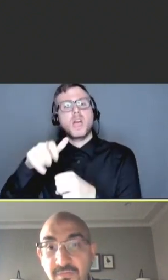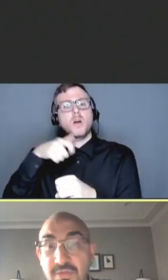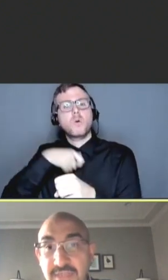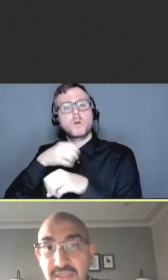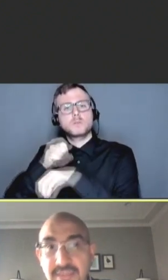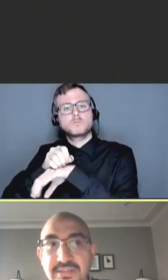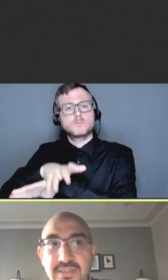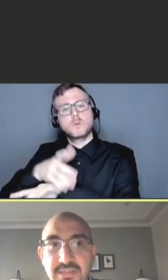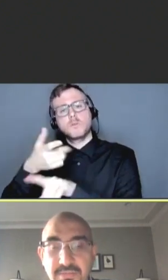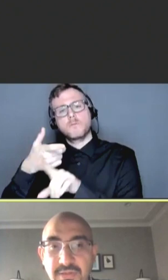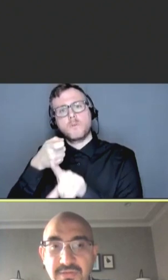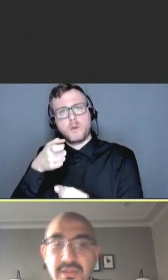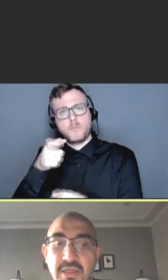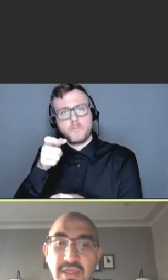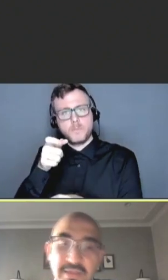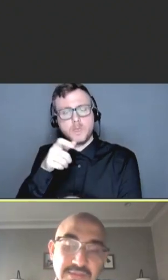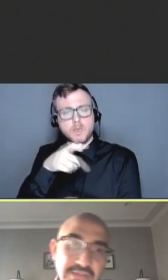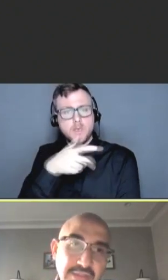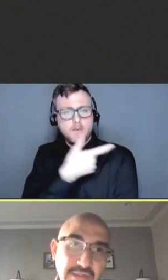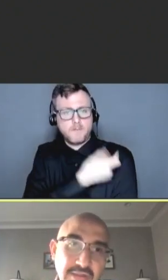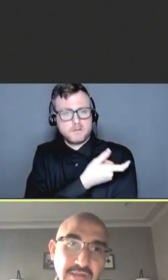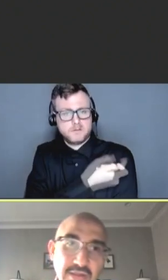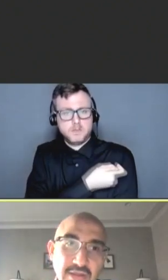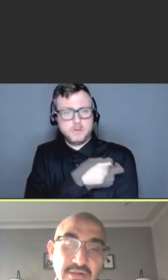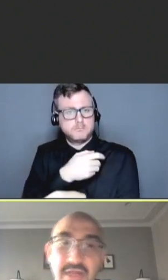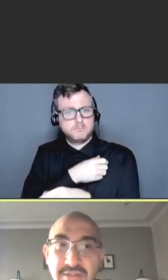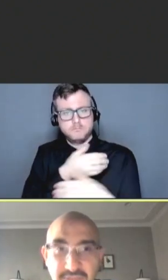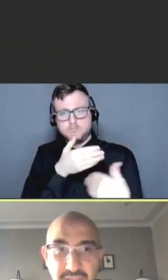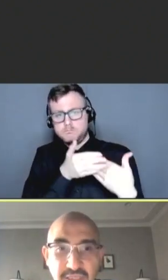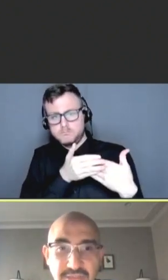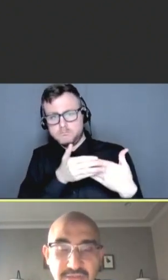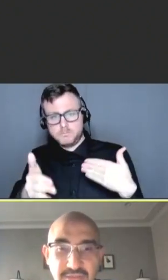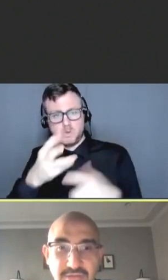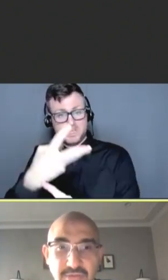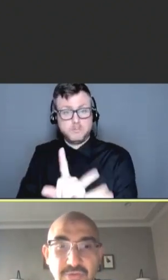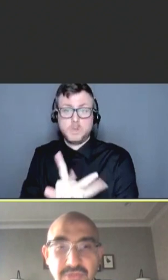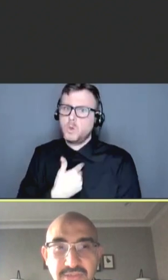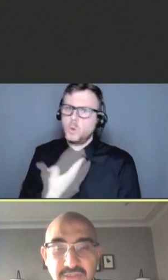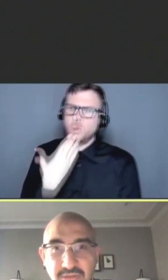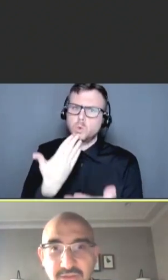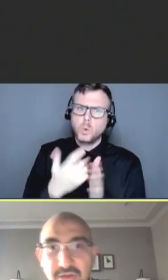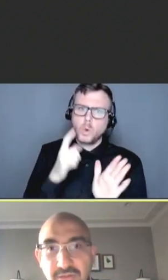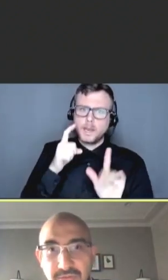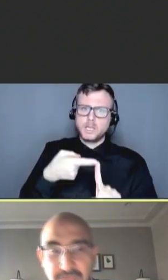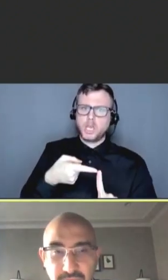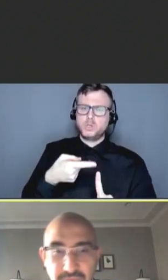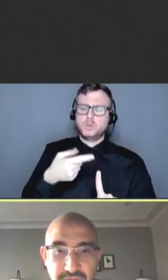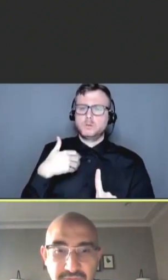for at least six months. And this is a great indication that not just the early response that